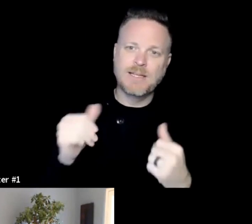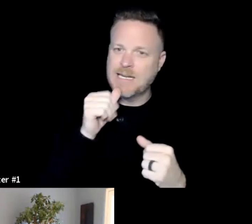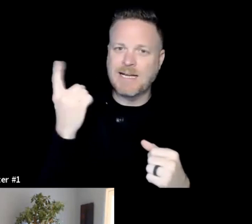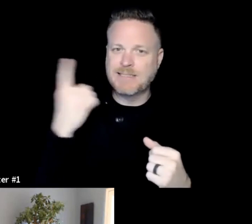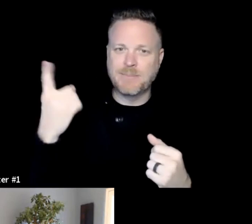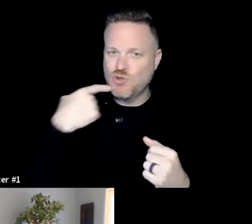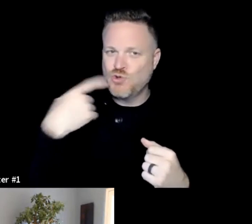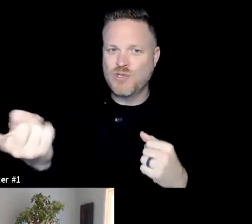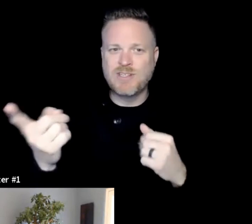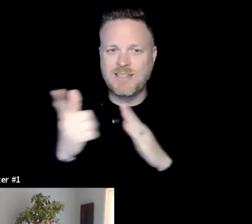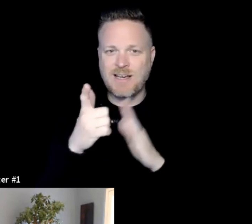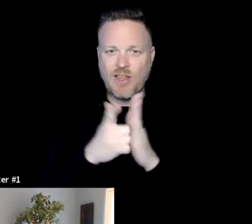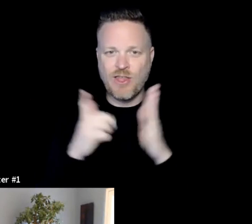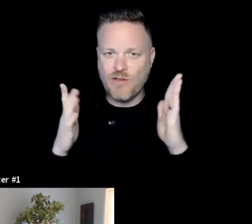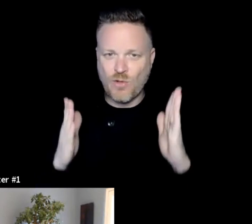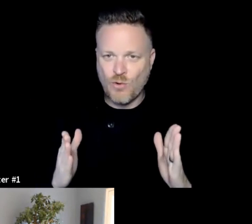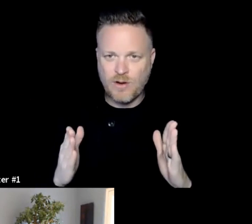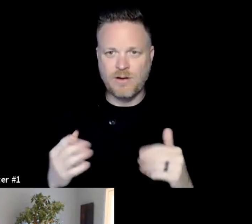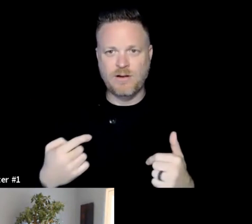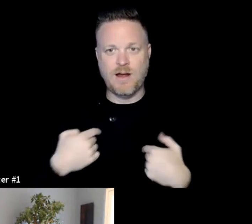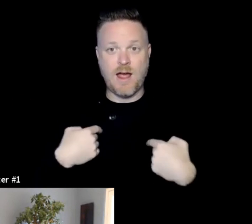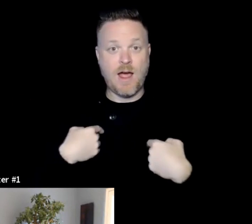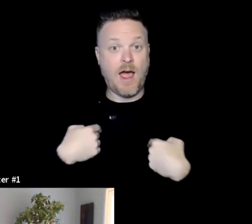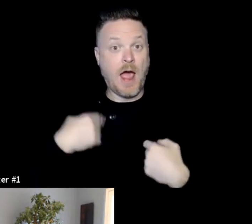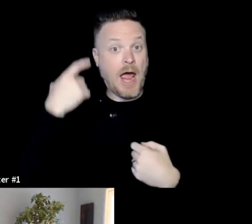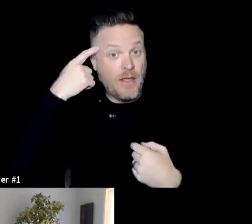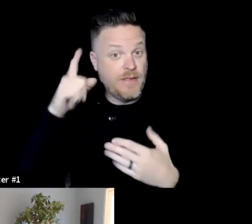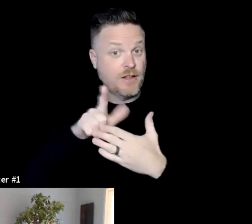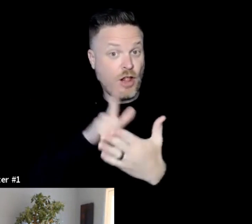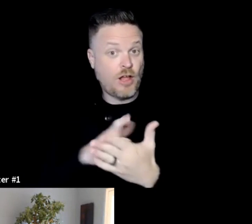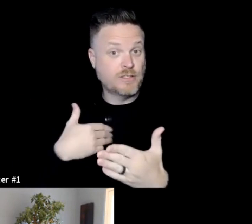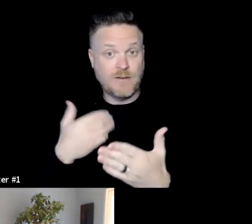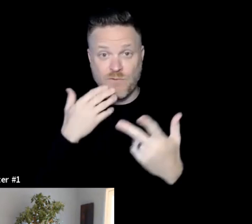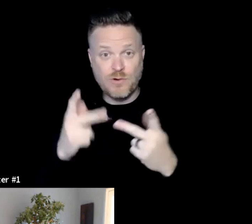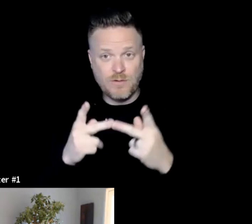because I actually do think laws have their place, reminded of Shakespeare's quote,